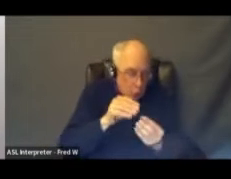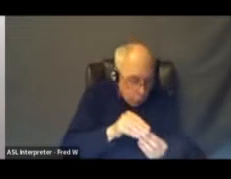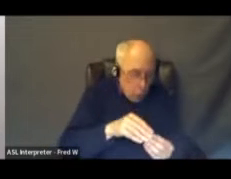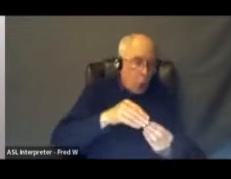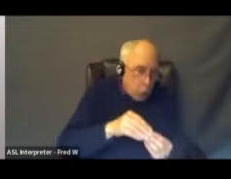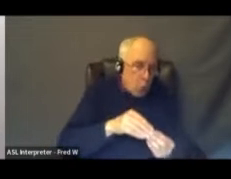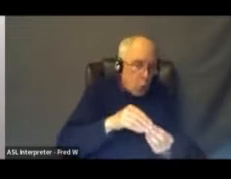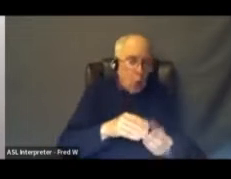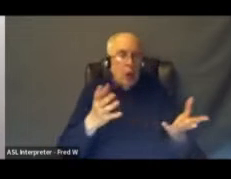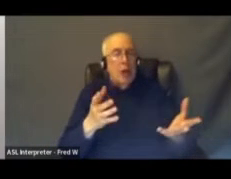interventions to save your life.